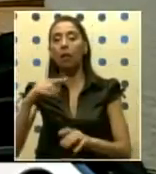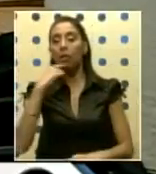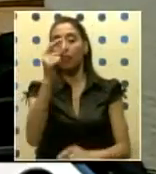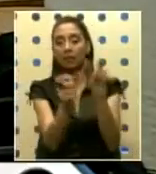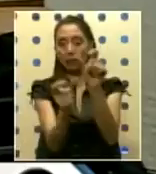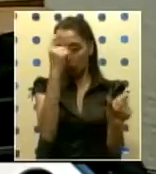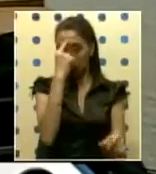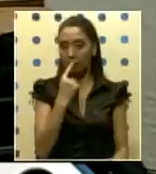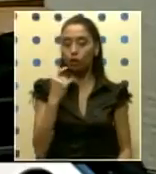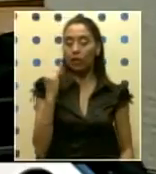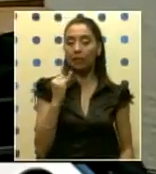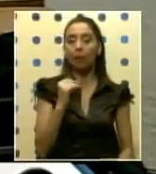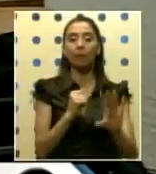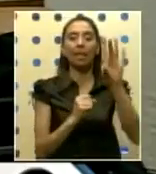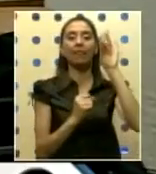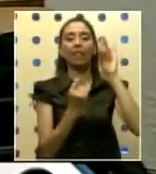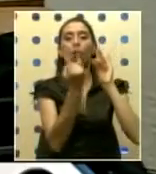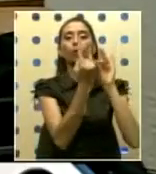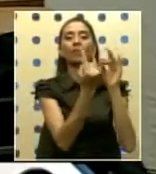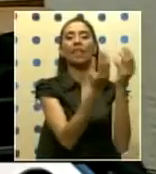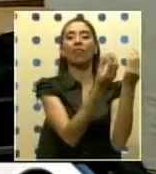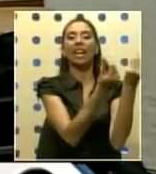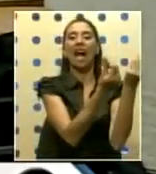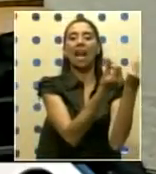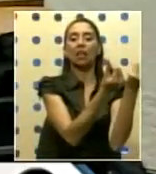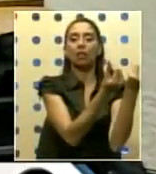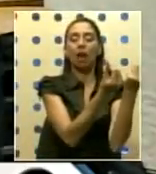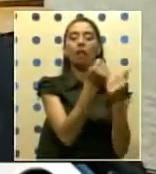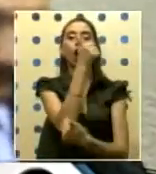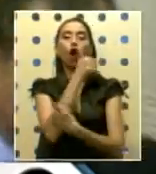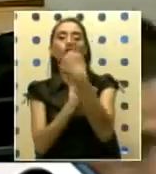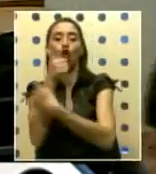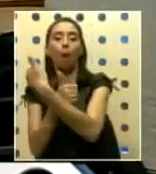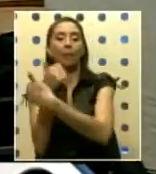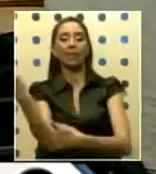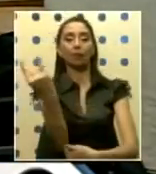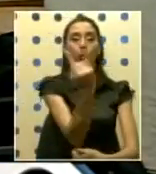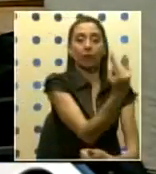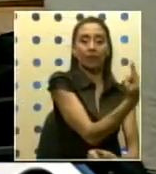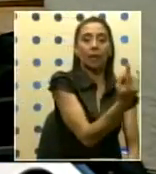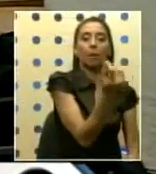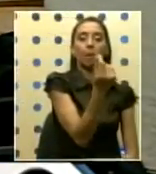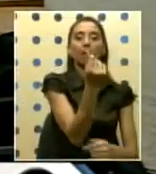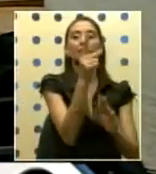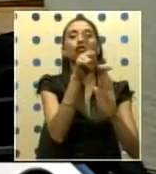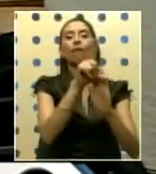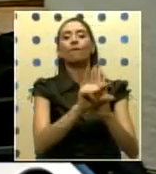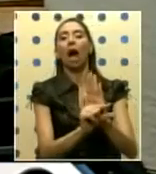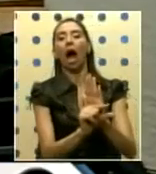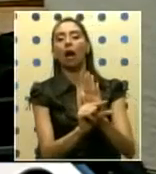It was assumed that people would always choose a high quality university and that the competition between universities would keep prices low.